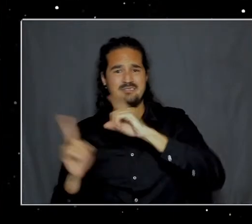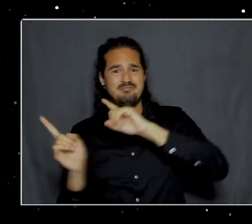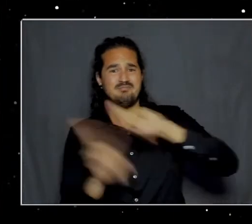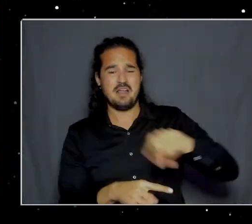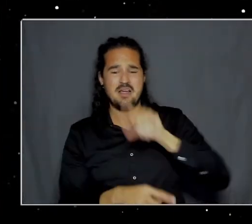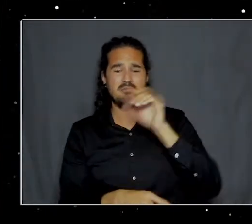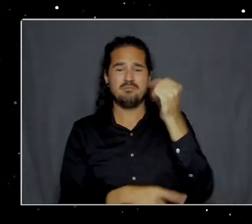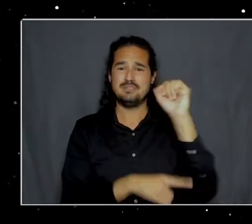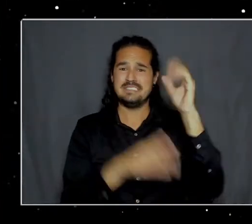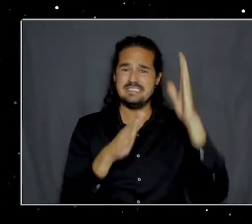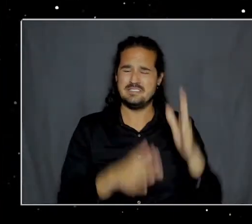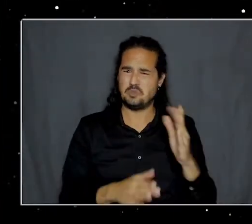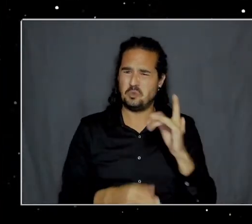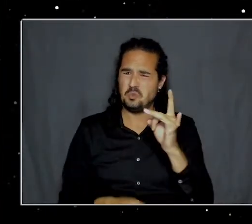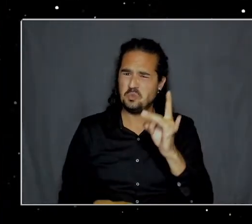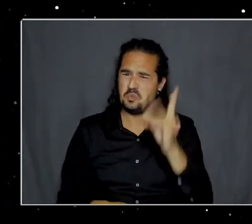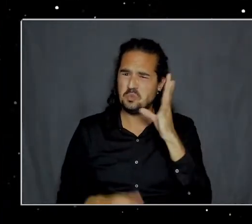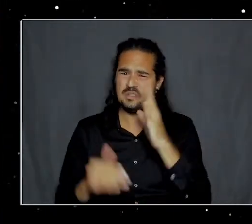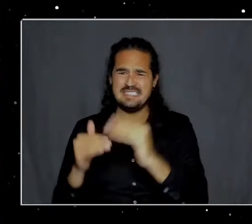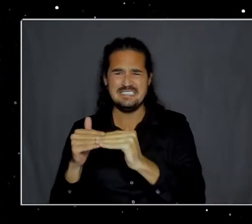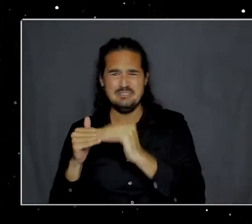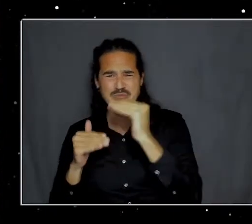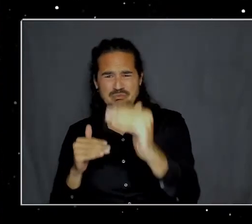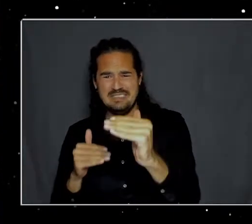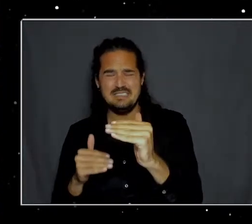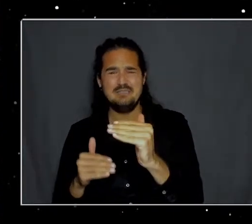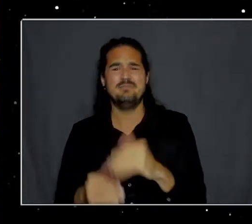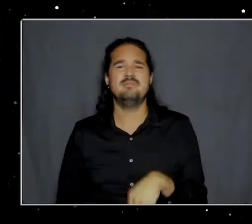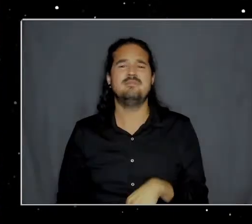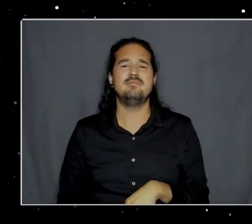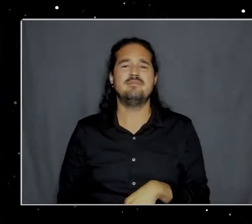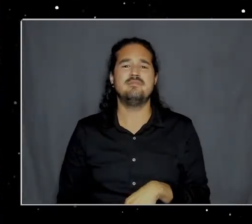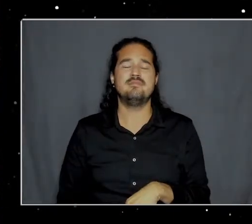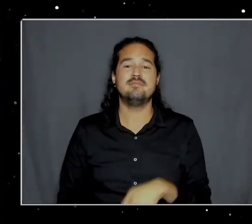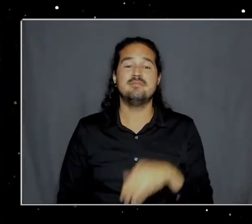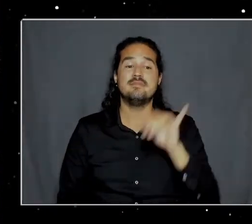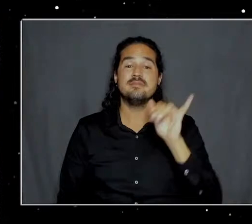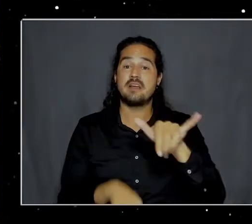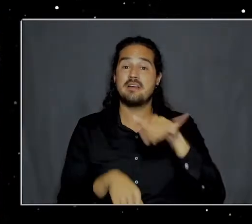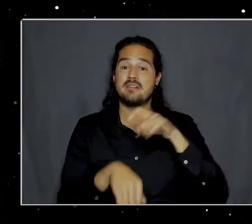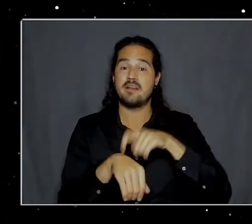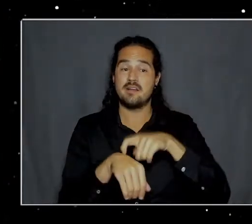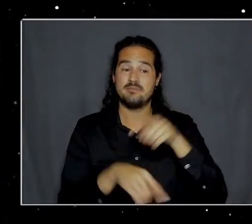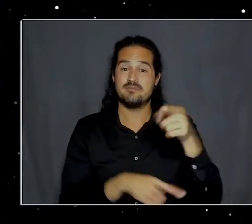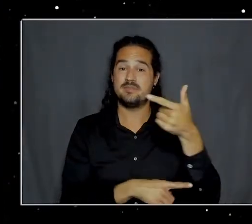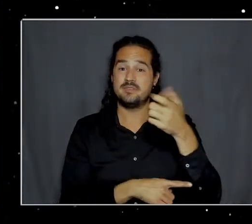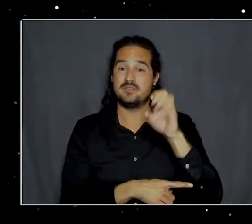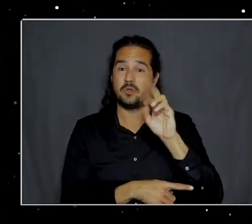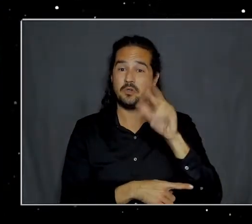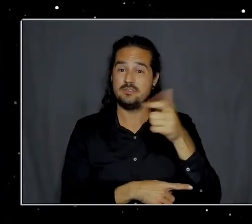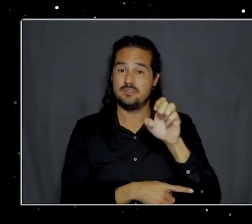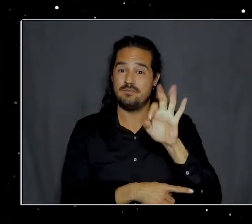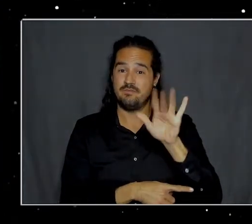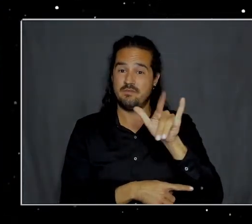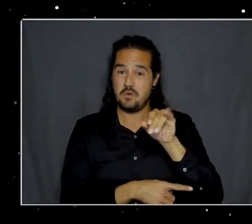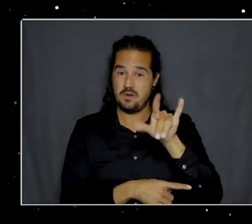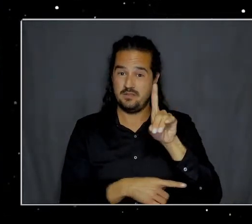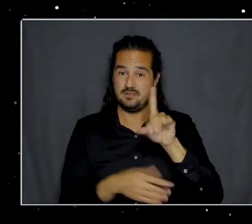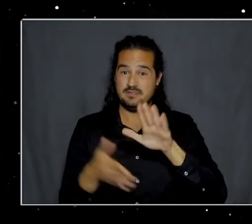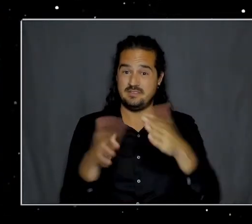HOW THE POLICE WERE REACTING TO THE PROTESTORS WAS VERY EXTREME. TONIE DAVIS: